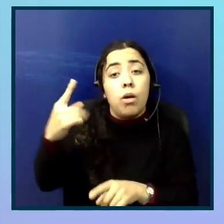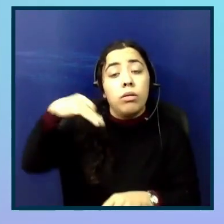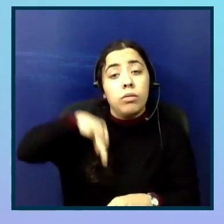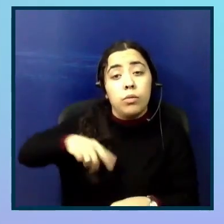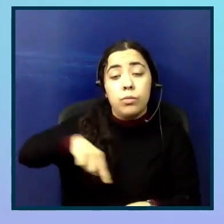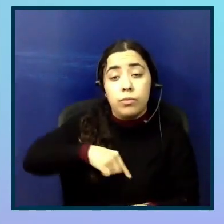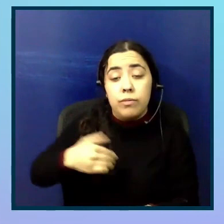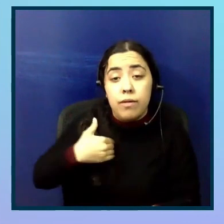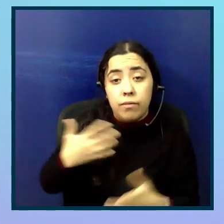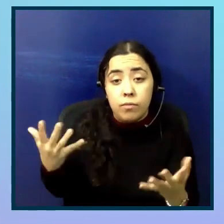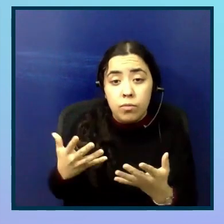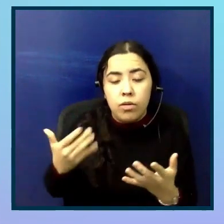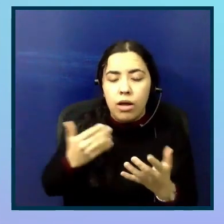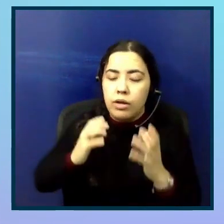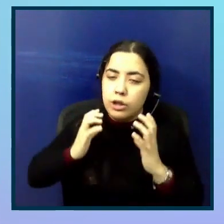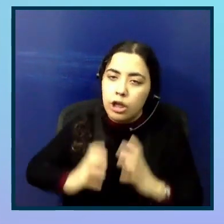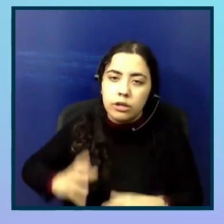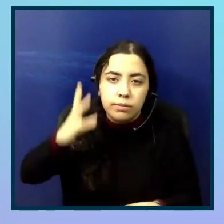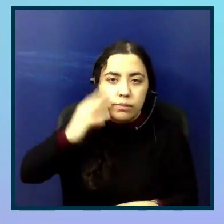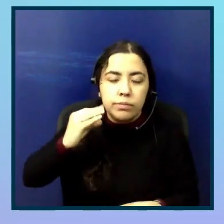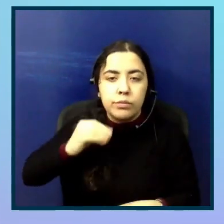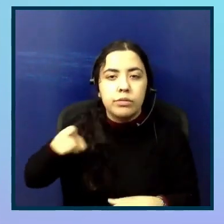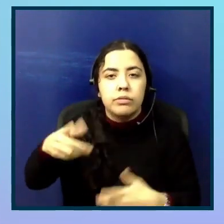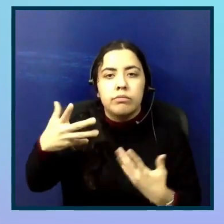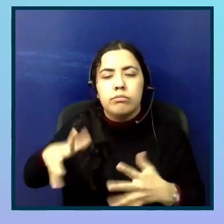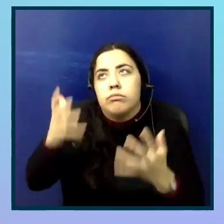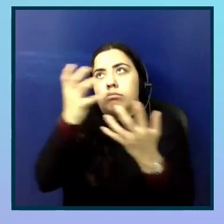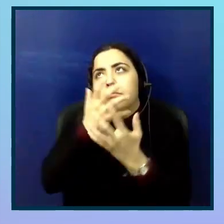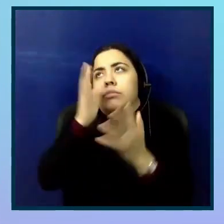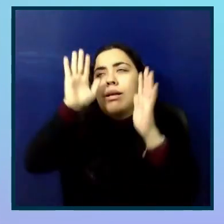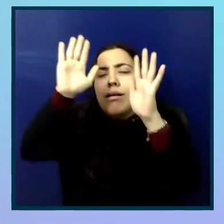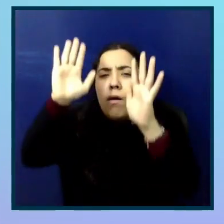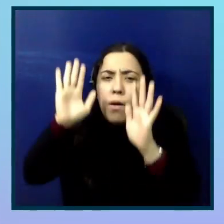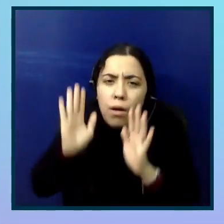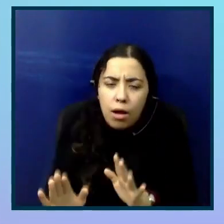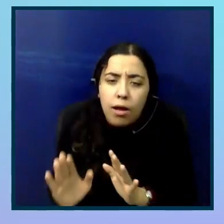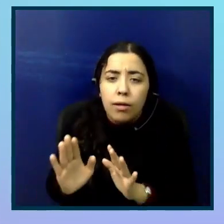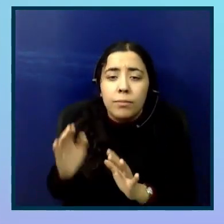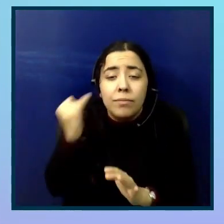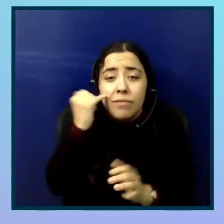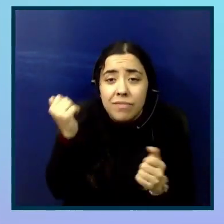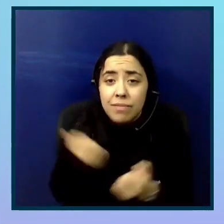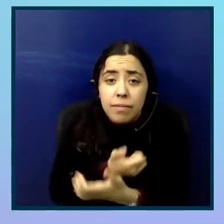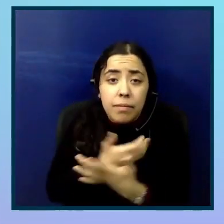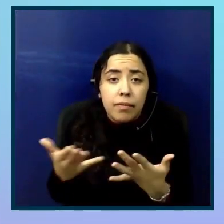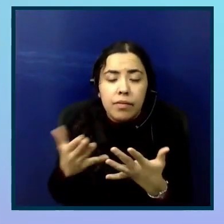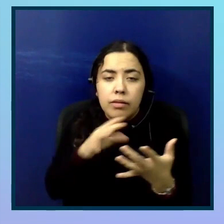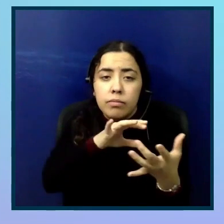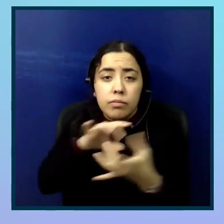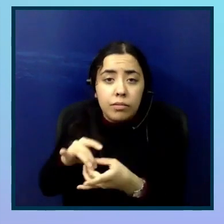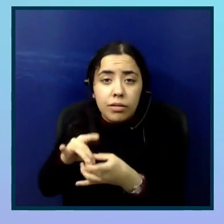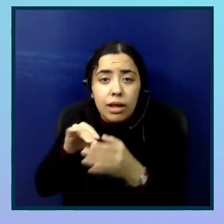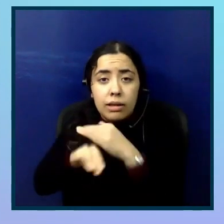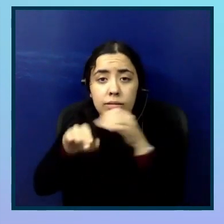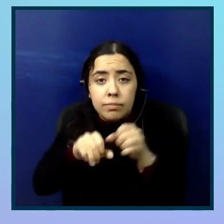are absolutely incredible and they had already been tagging anything that was coming in for accessibility with the right labels.